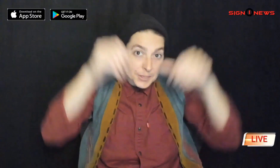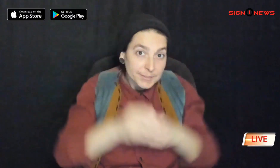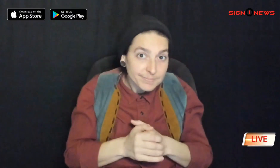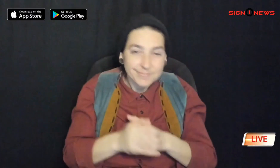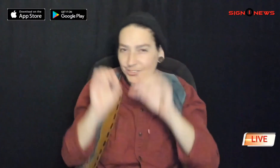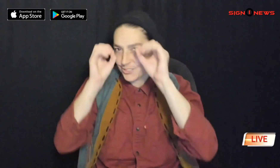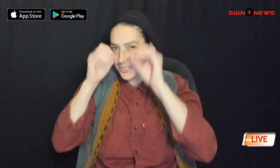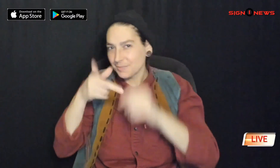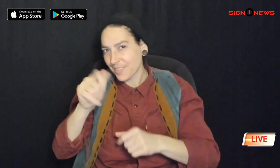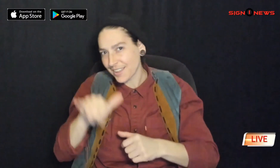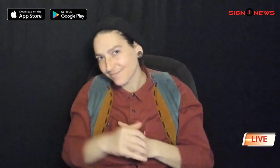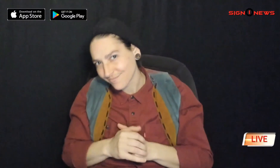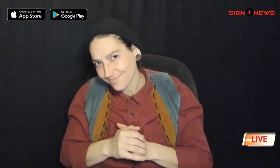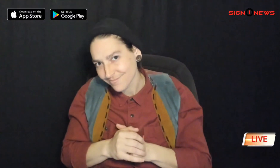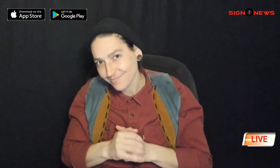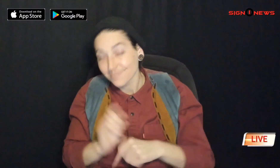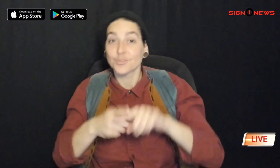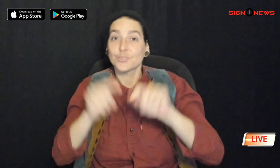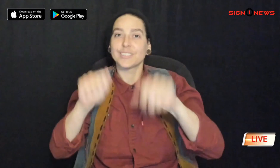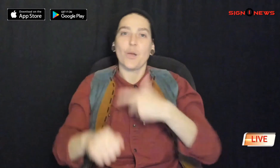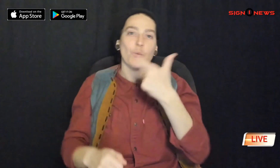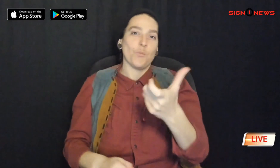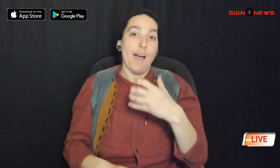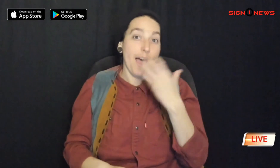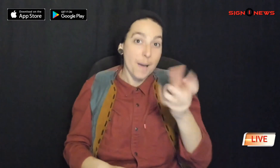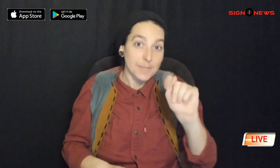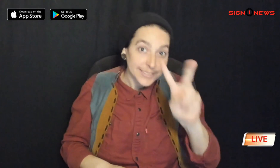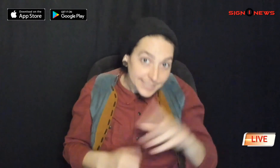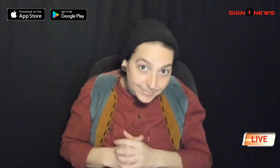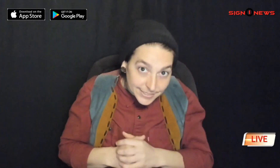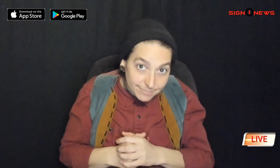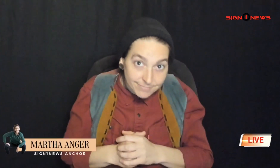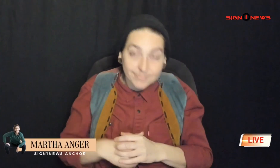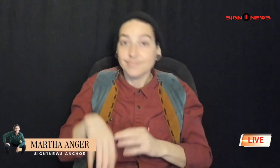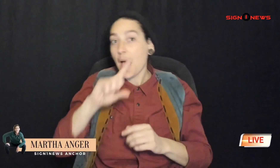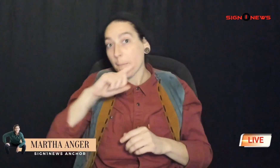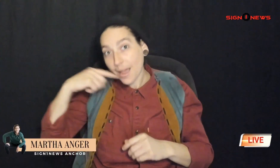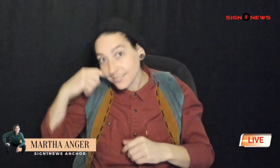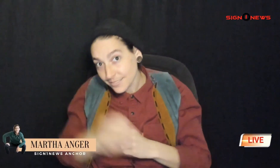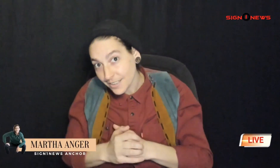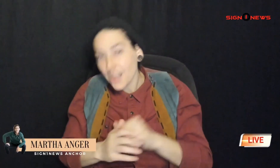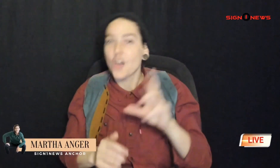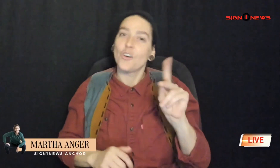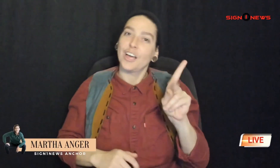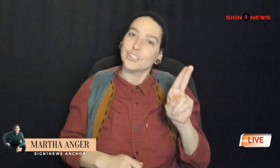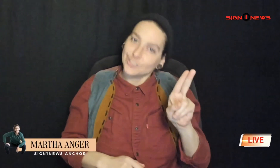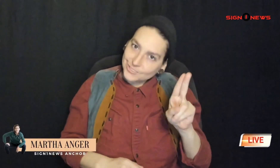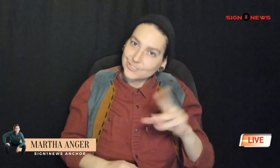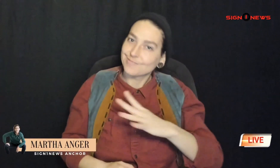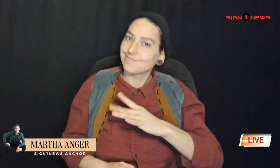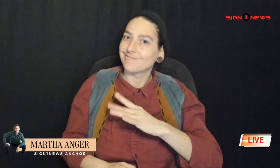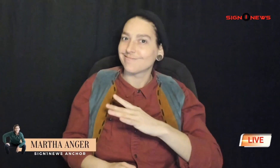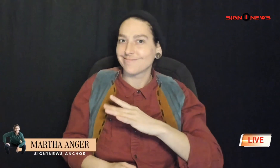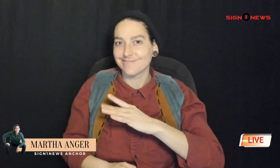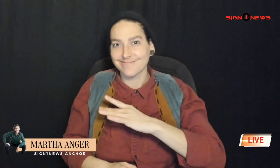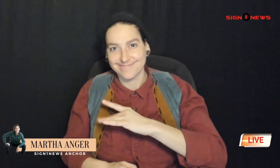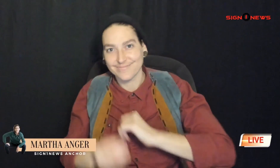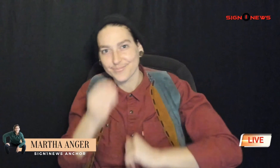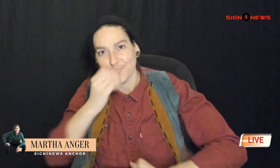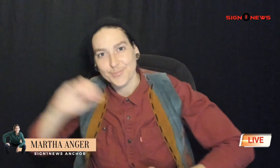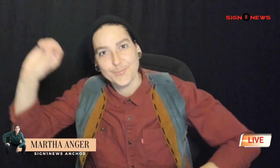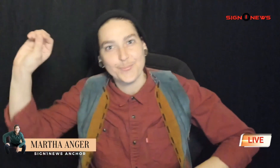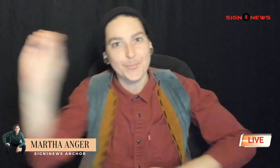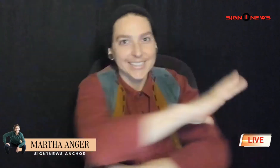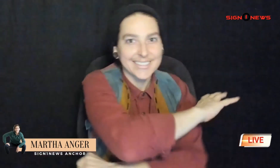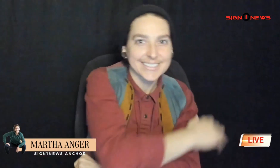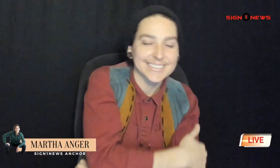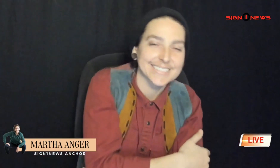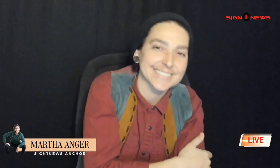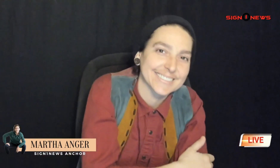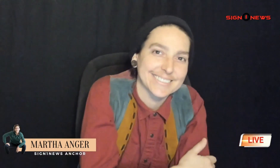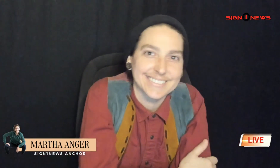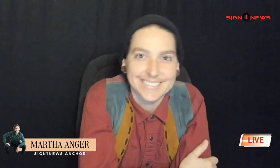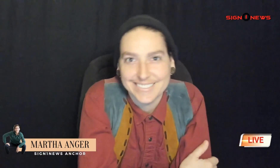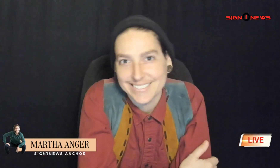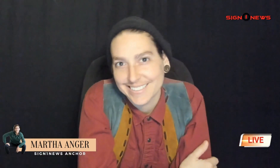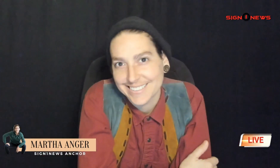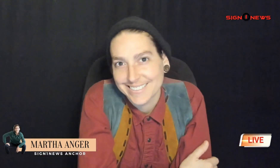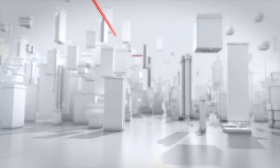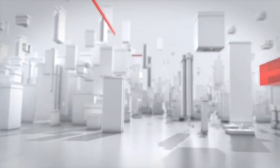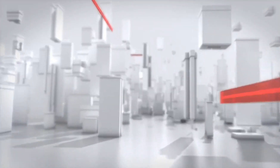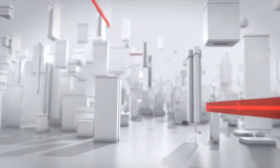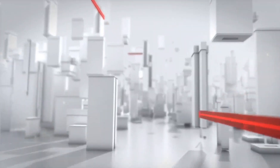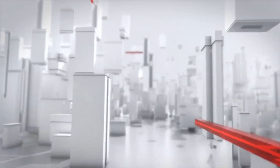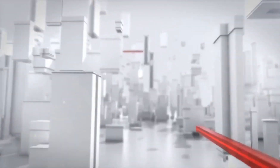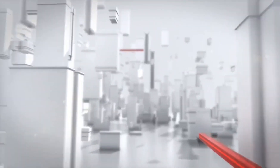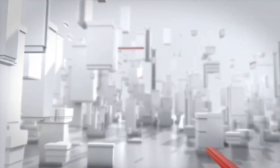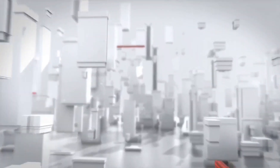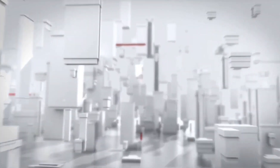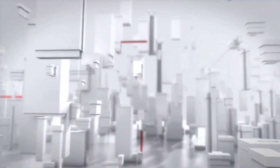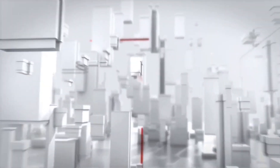or Google play store on your smart phone you can also watch on Apple TV Amazon and Roku